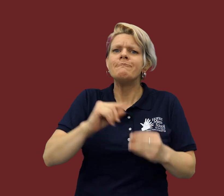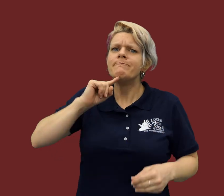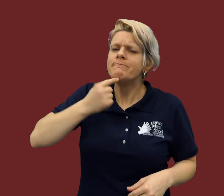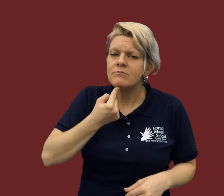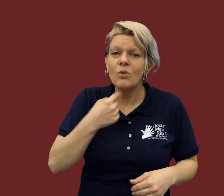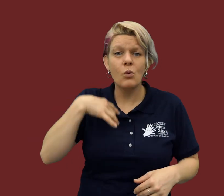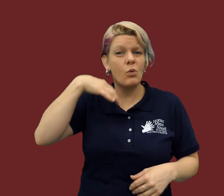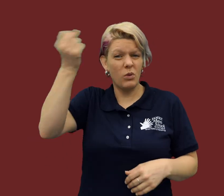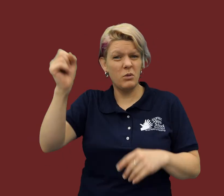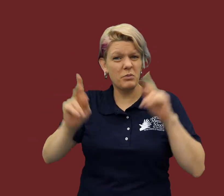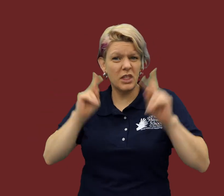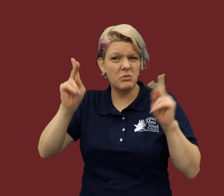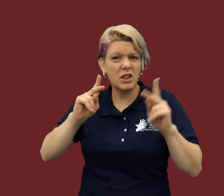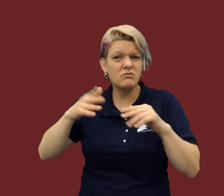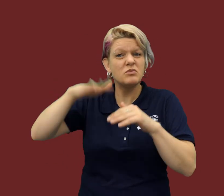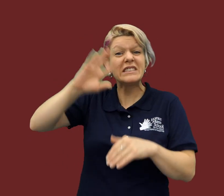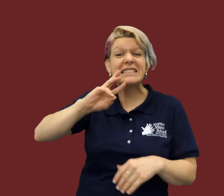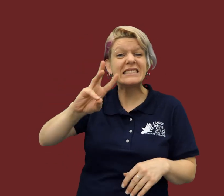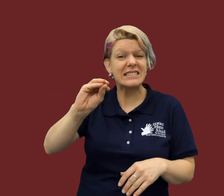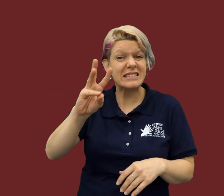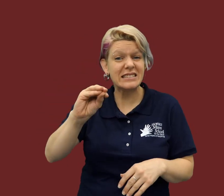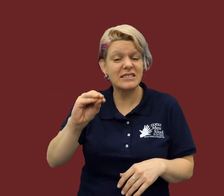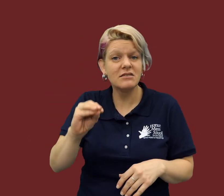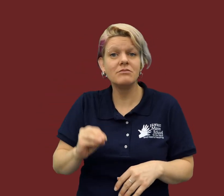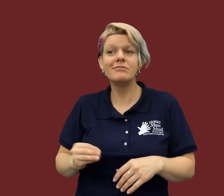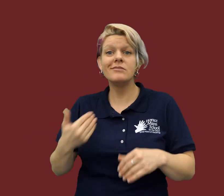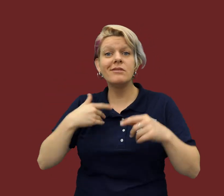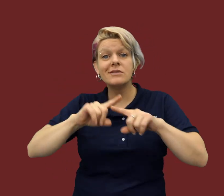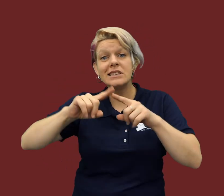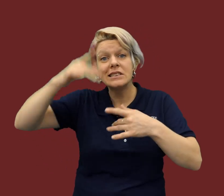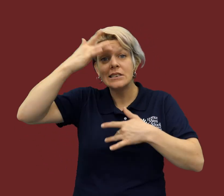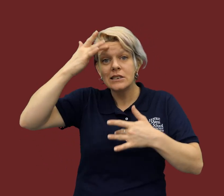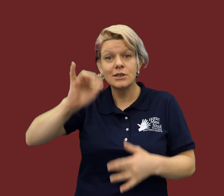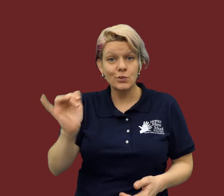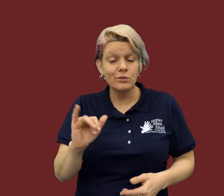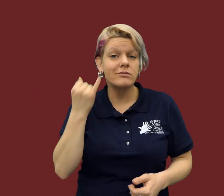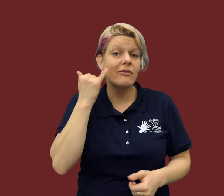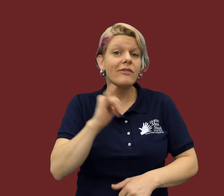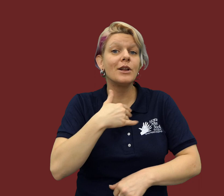people, especially over 60 years old and those with other medical conditions, such as high